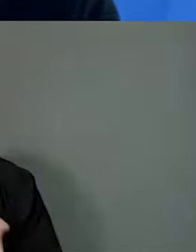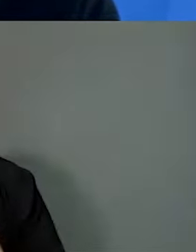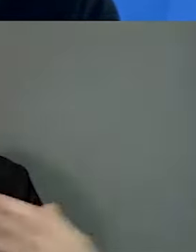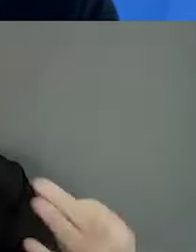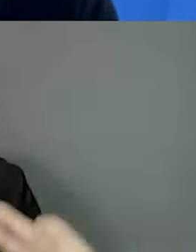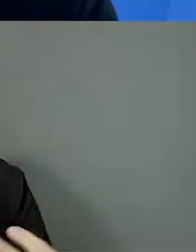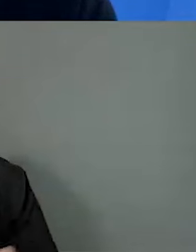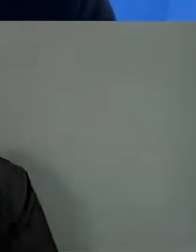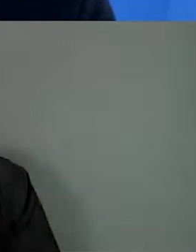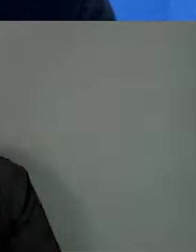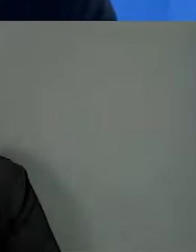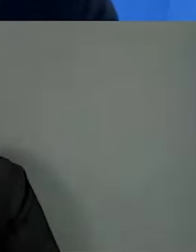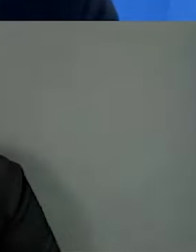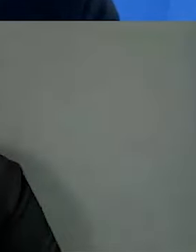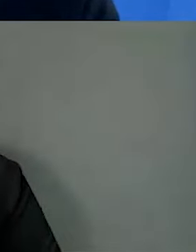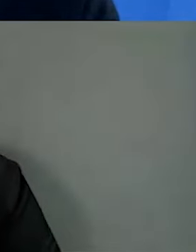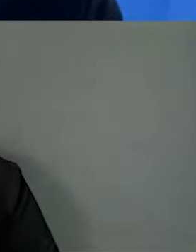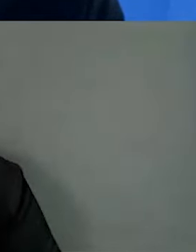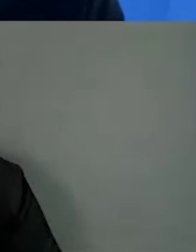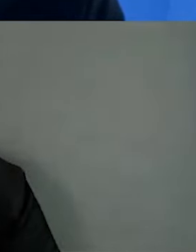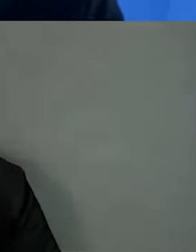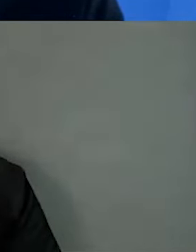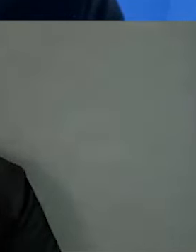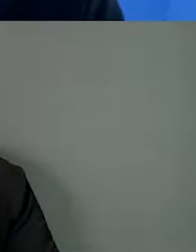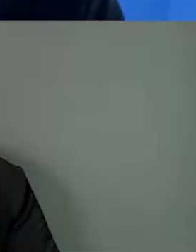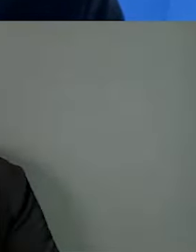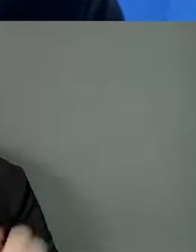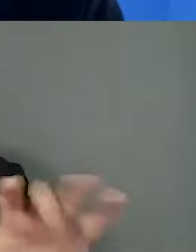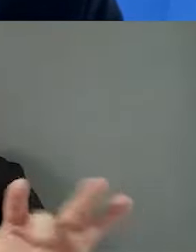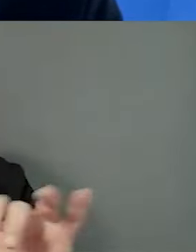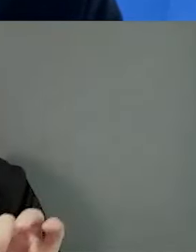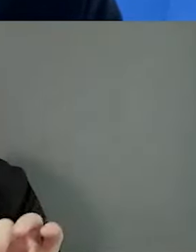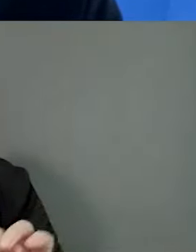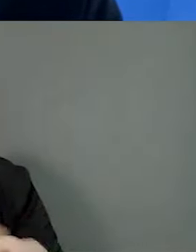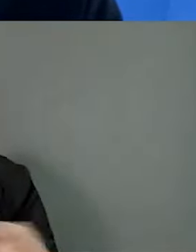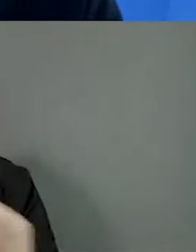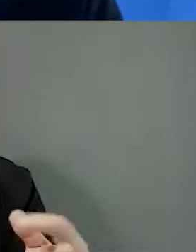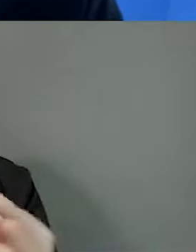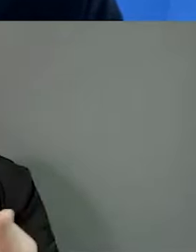Your feedback is very important to us, and we appreciate and read all of your responses,